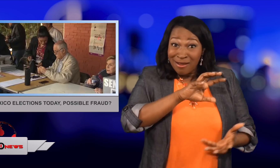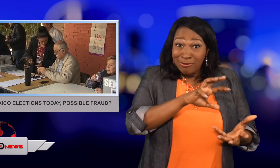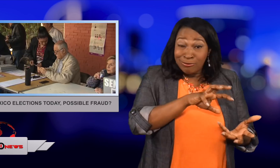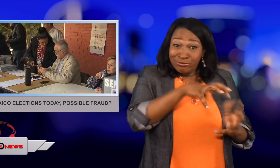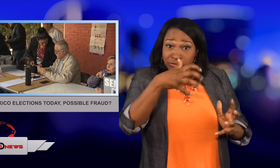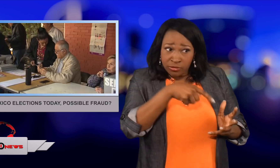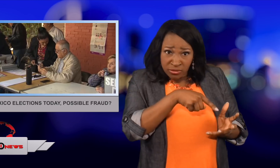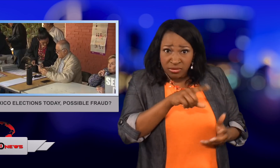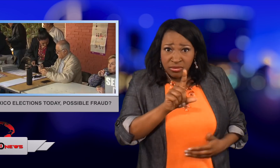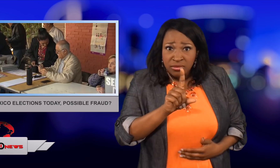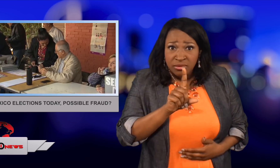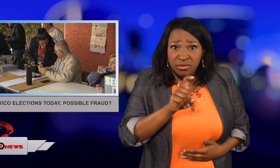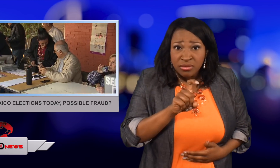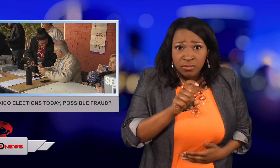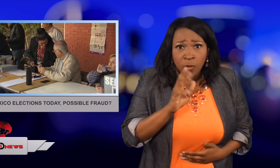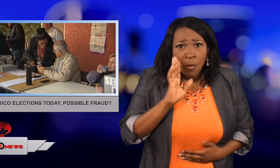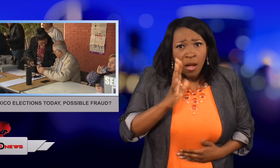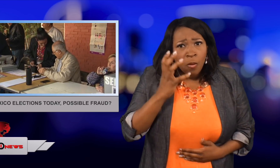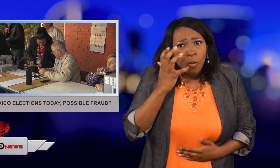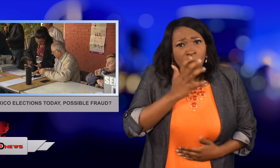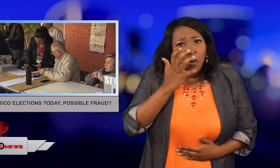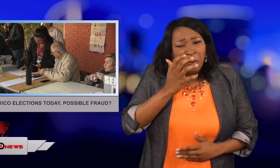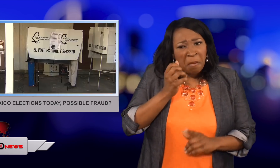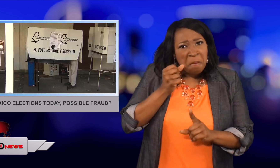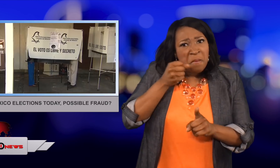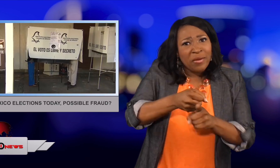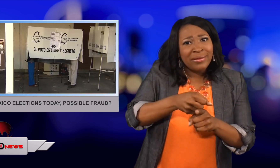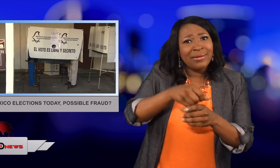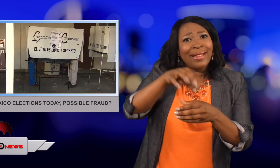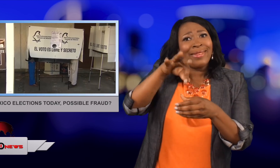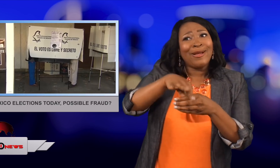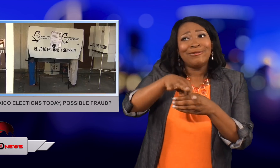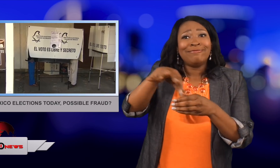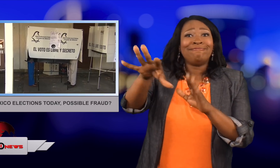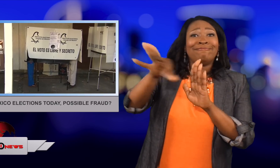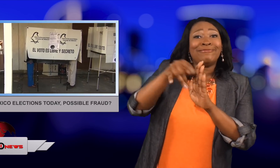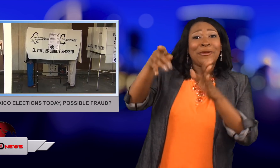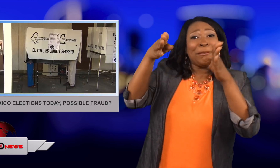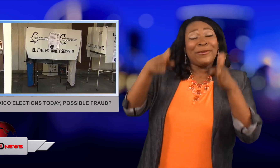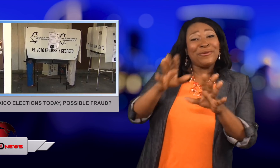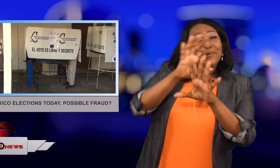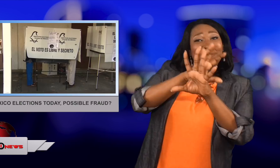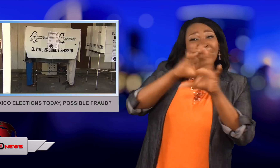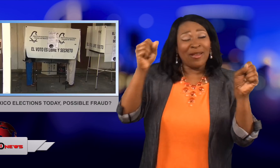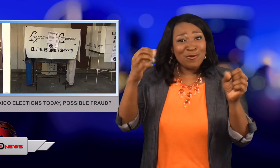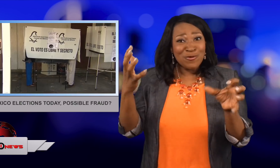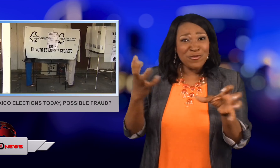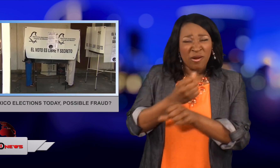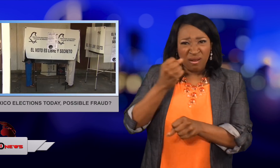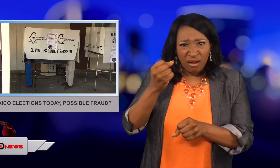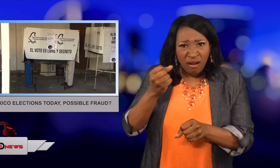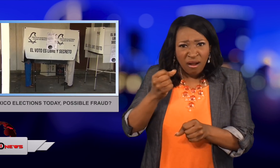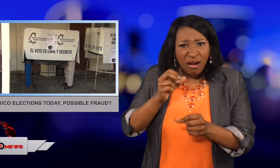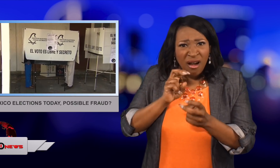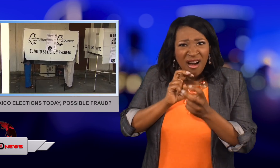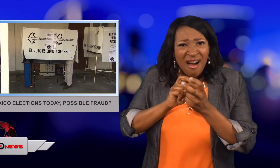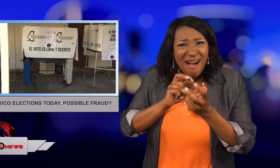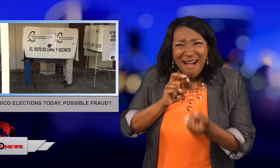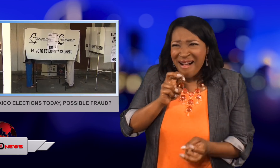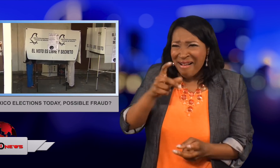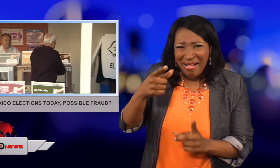What they don't know is whether it will be significant enough to affect the outcome of